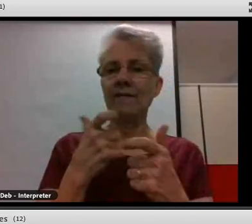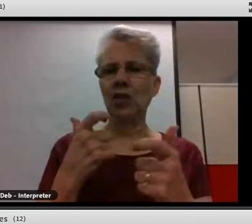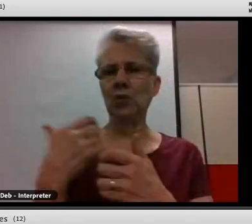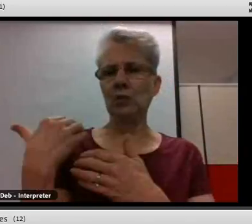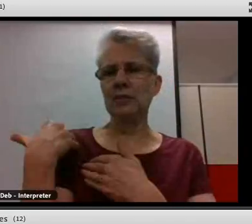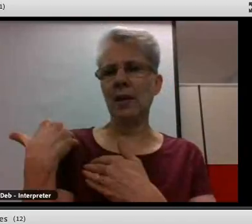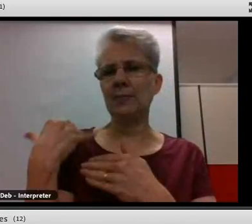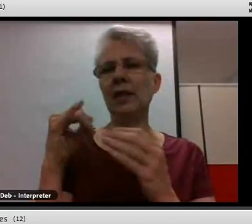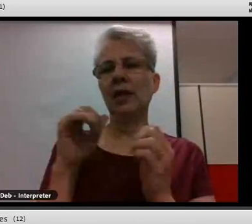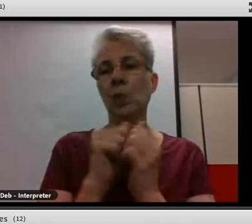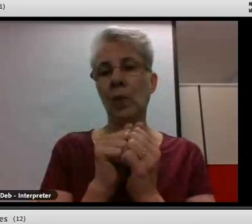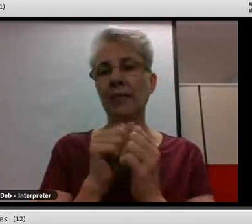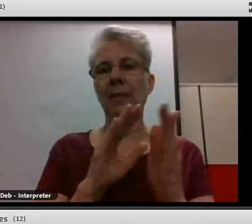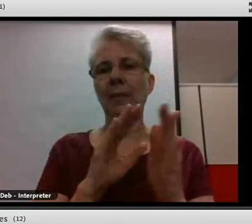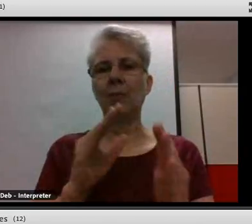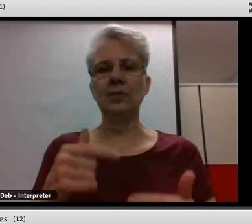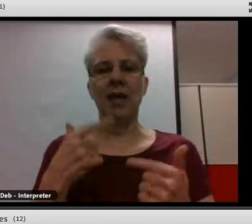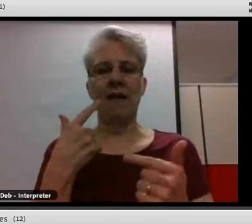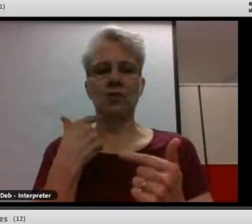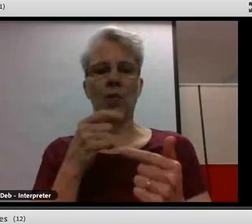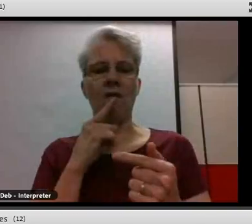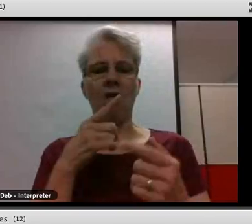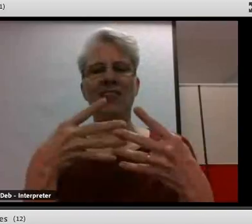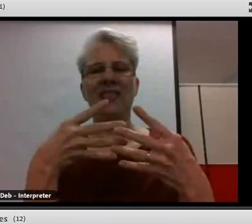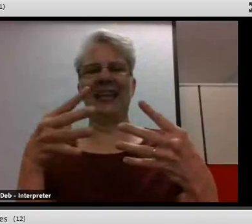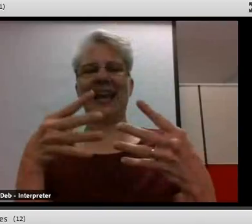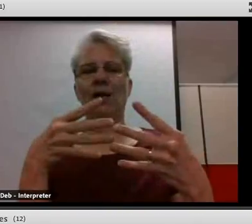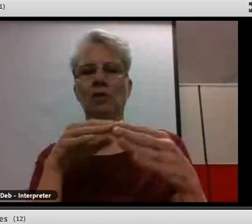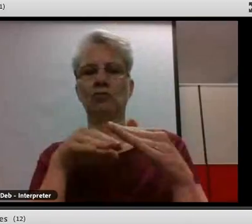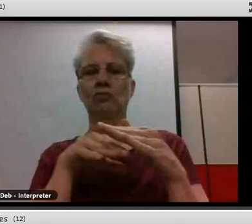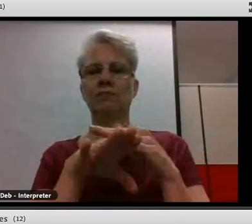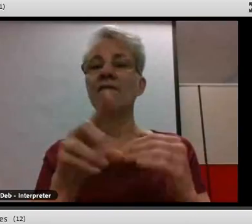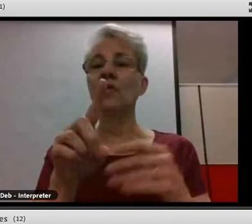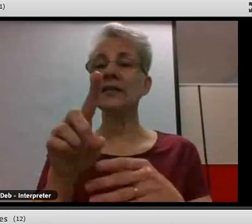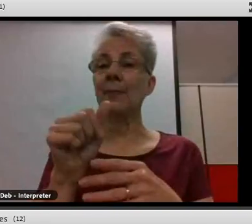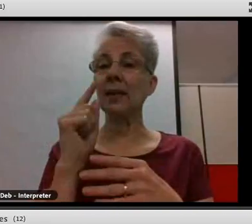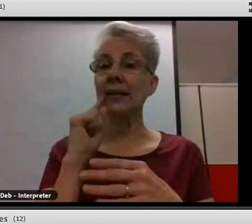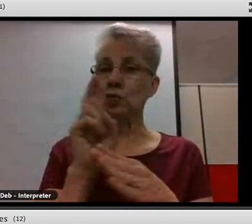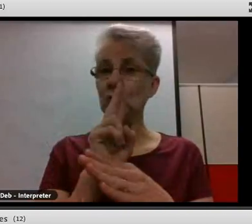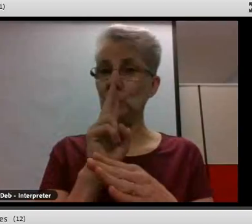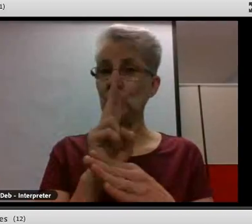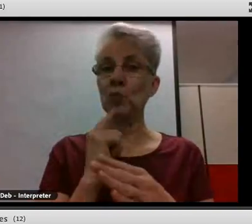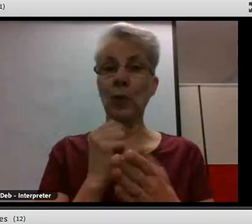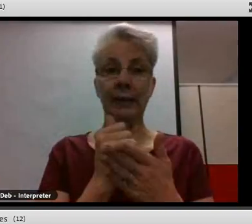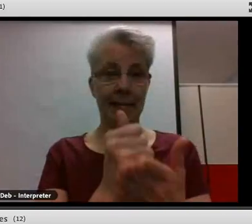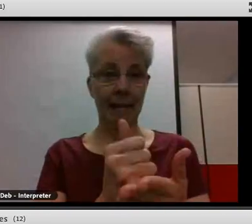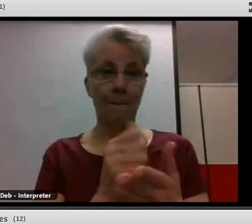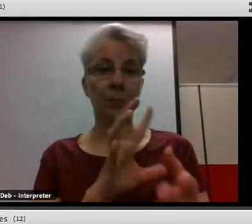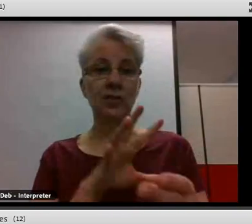the American Library Association, actually has a service policy for people with disabilities,